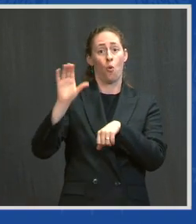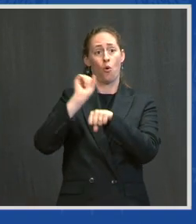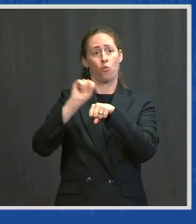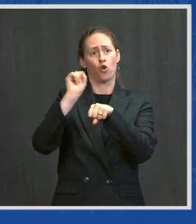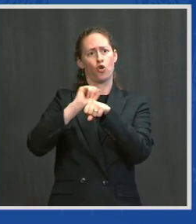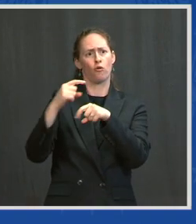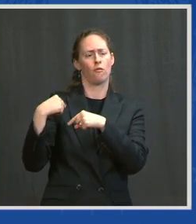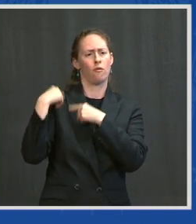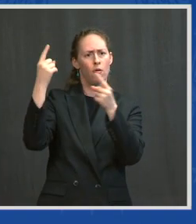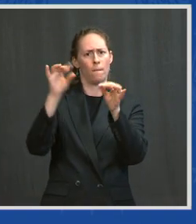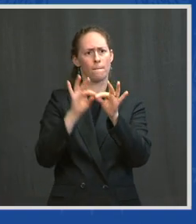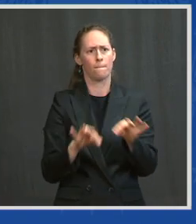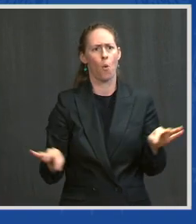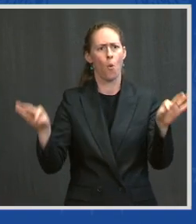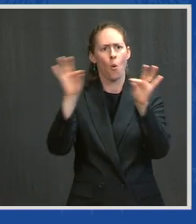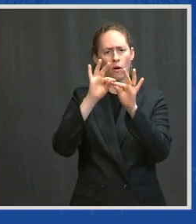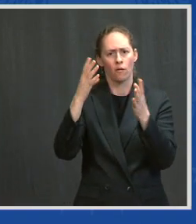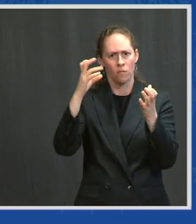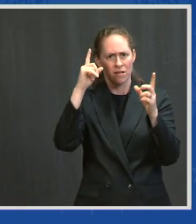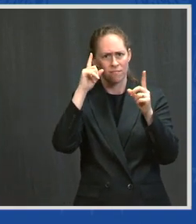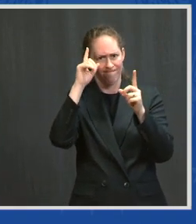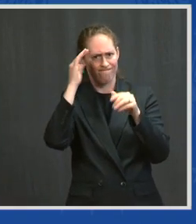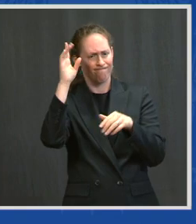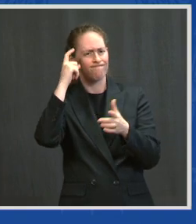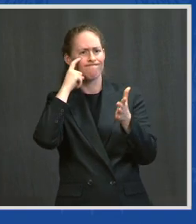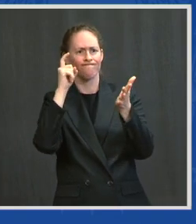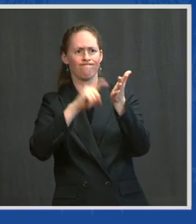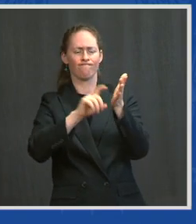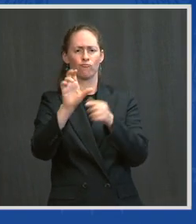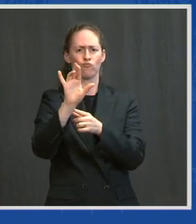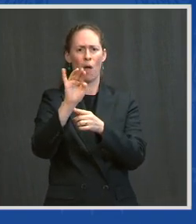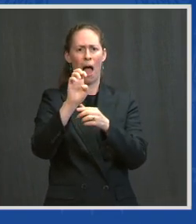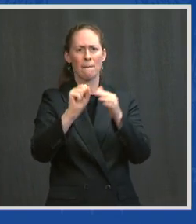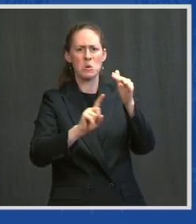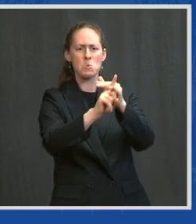There is no one -- one answer that fits everything.